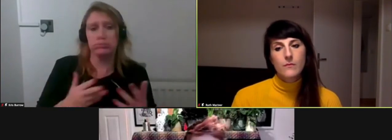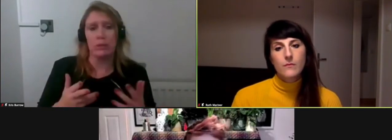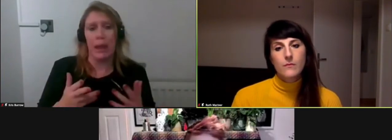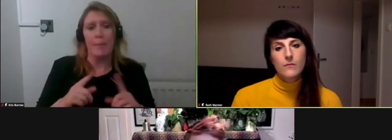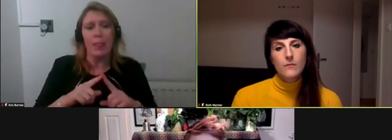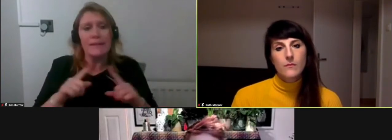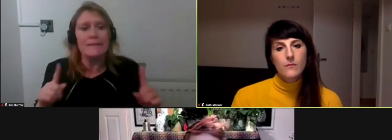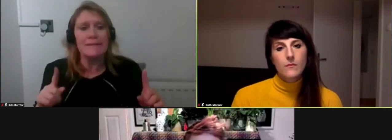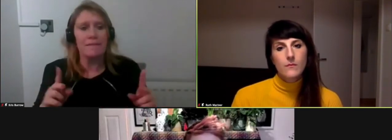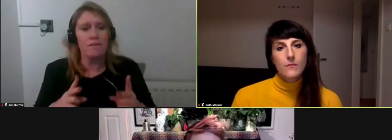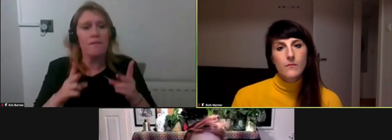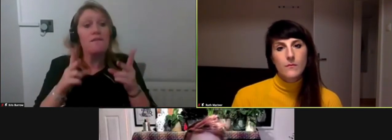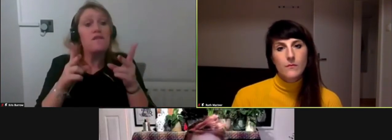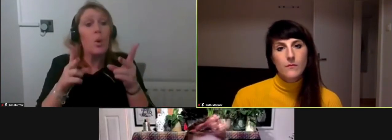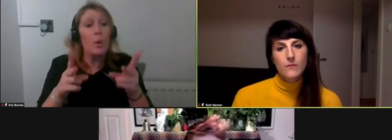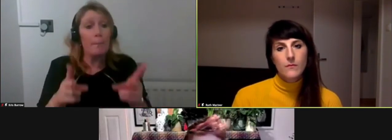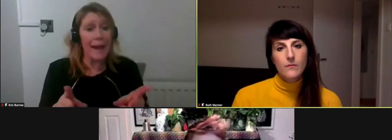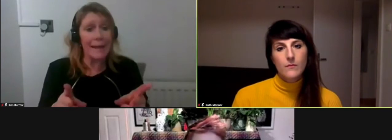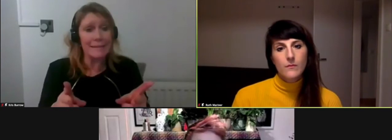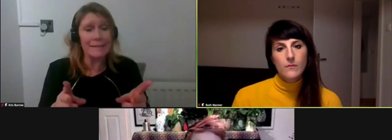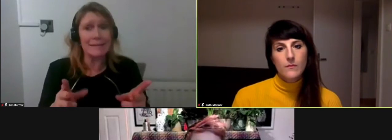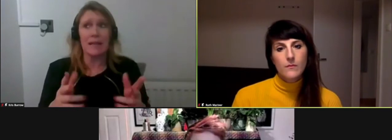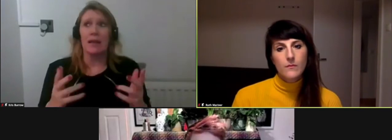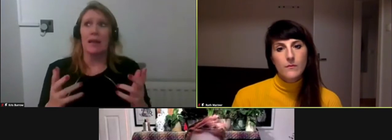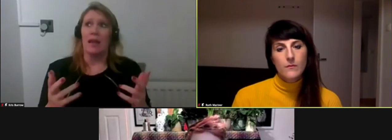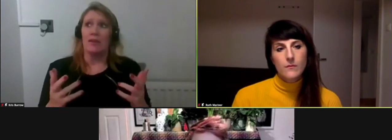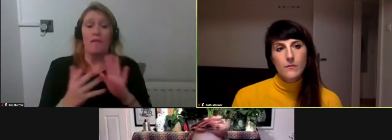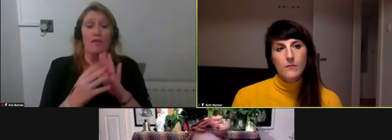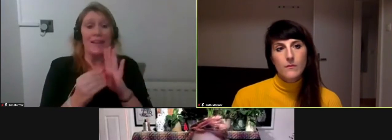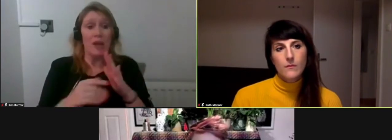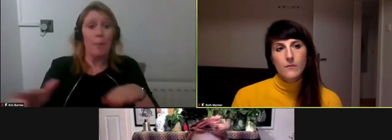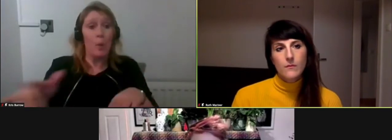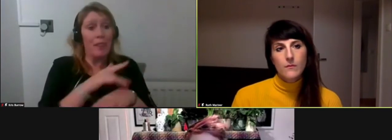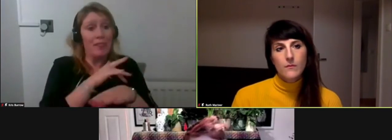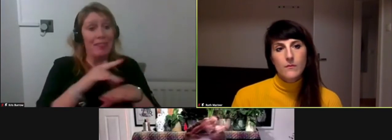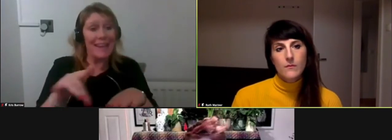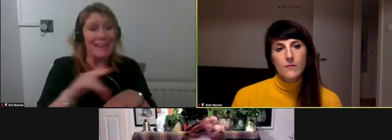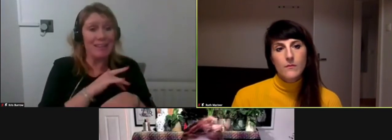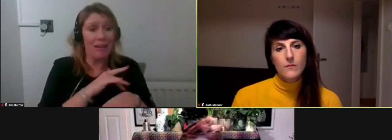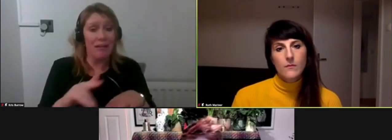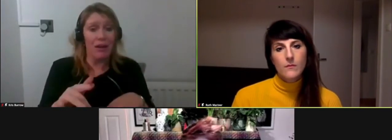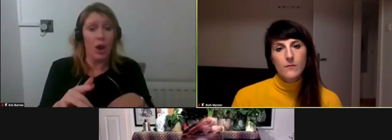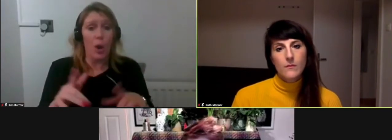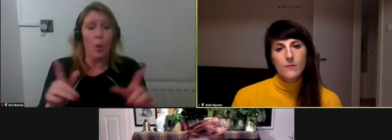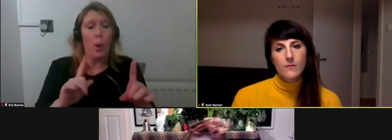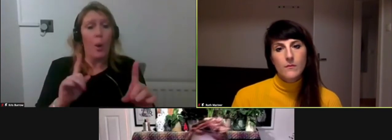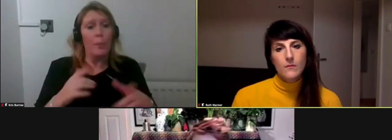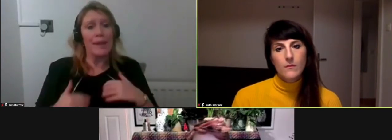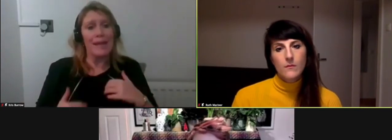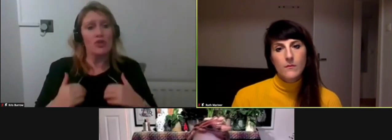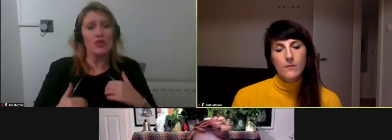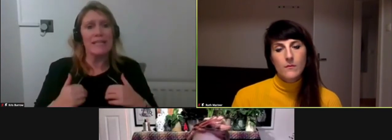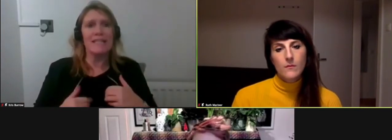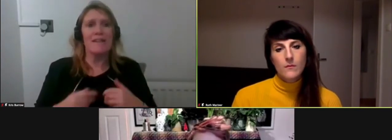this piece could take if it was in a theatre space, what would be interesting for the storytelling, what would create